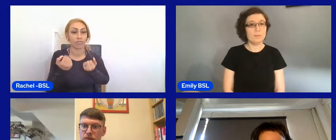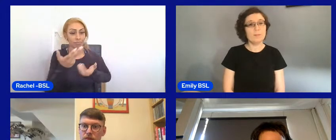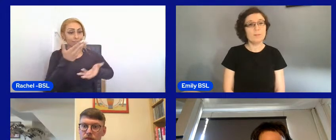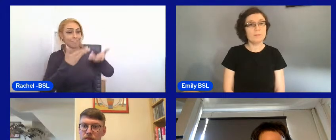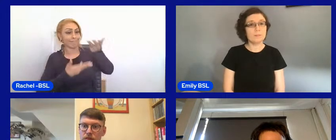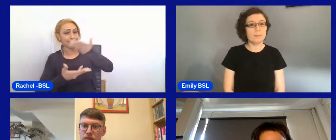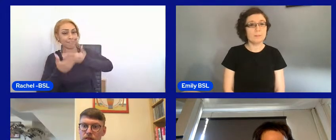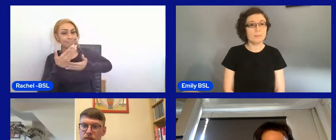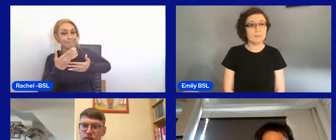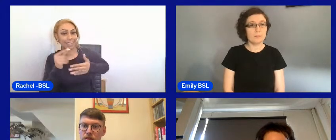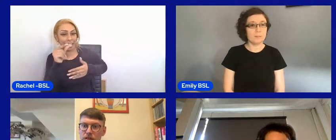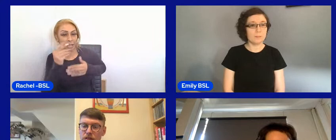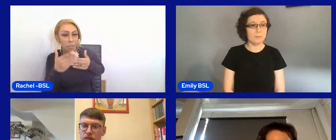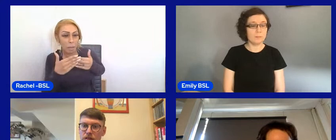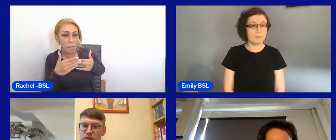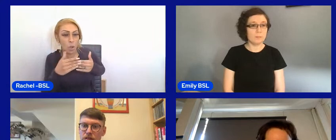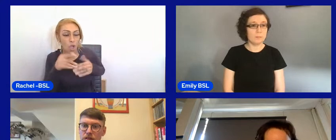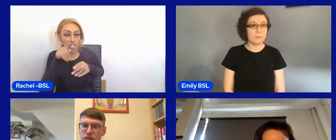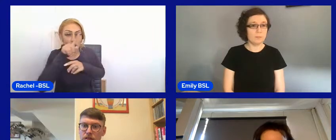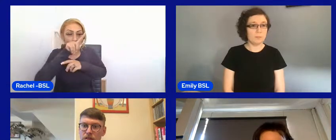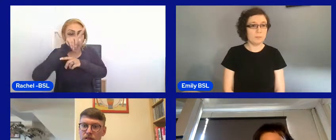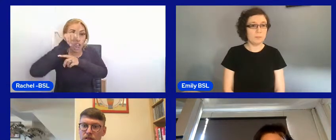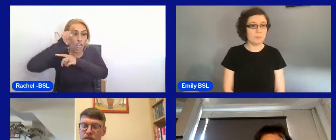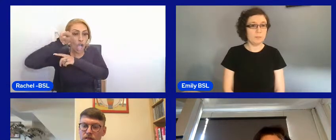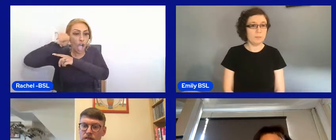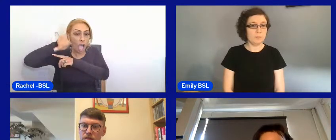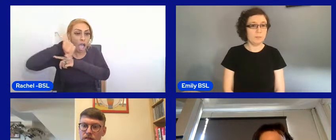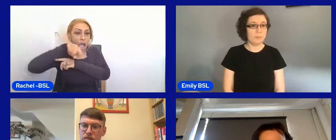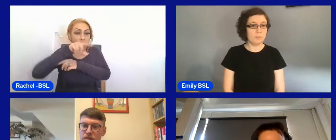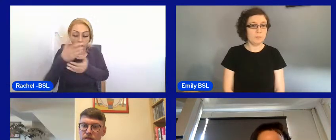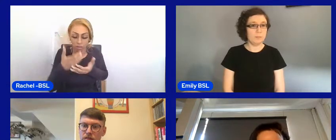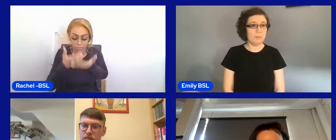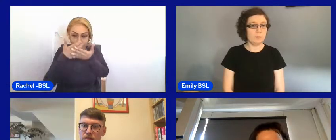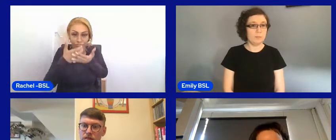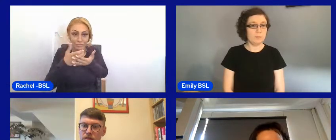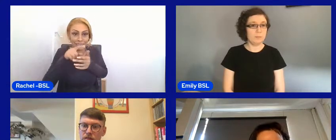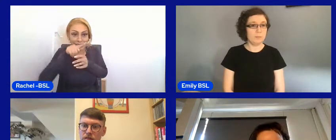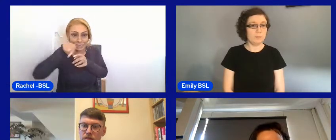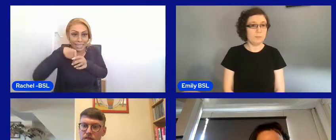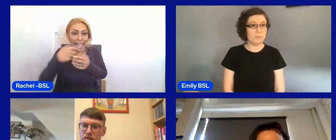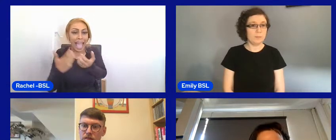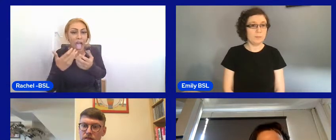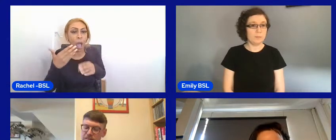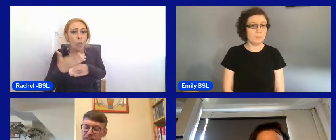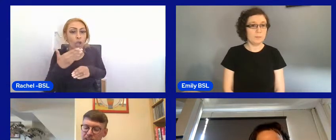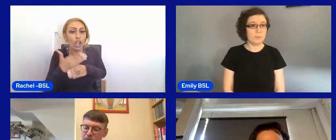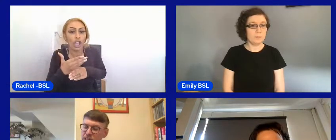scale, it's not about cars, so can you see a bit more about the way that clock interface